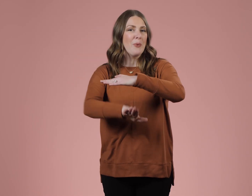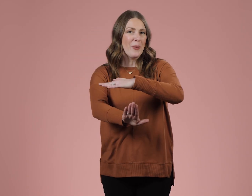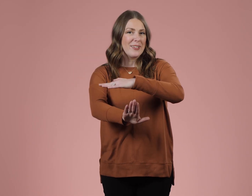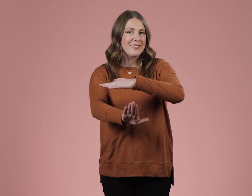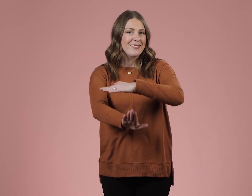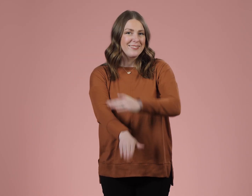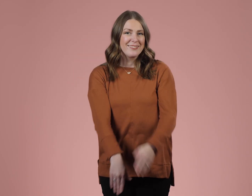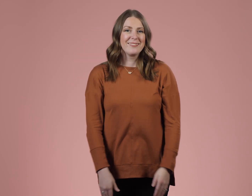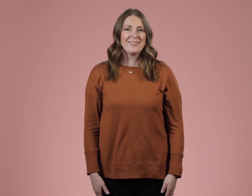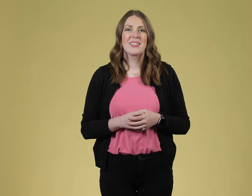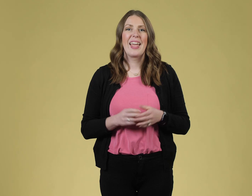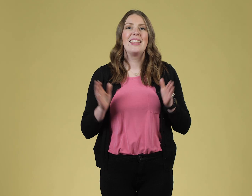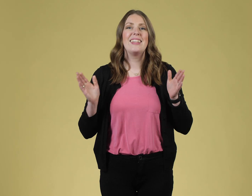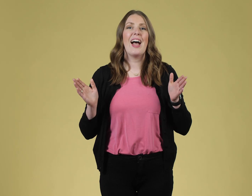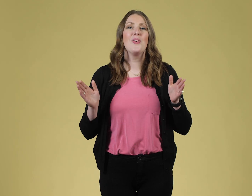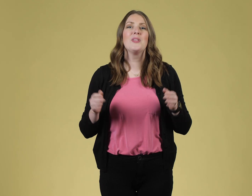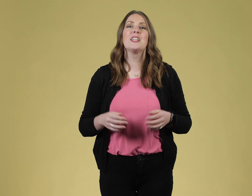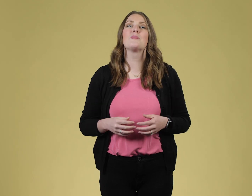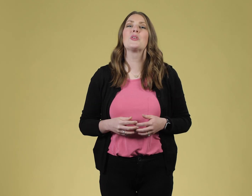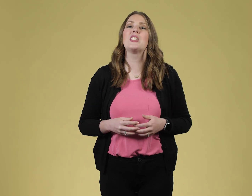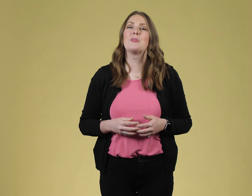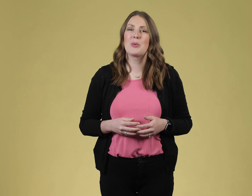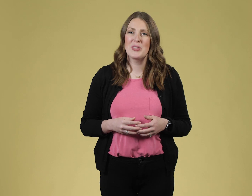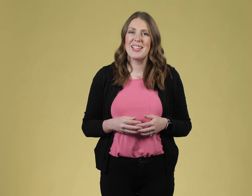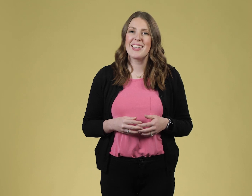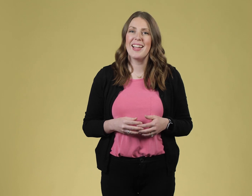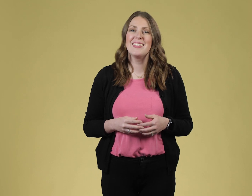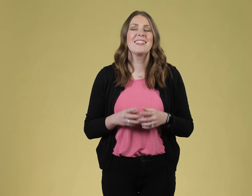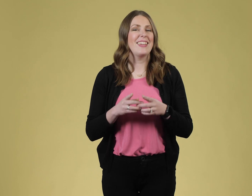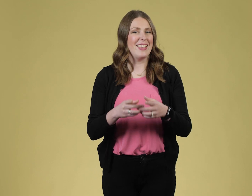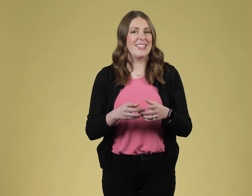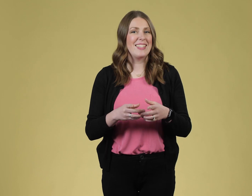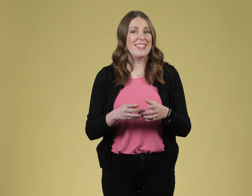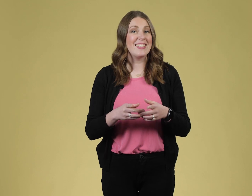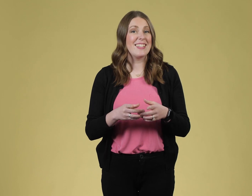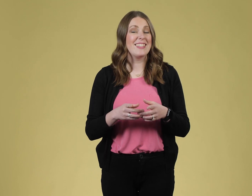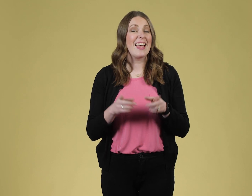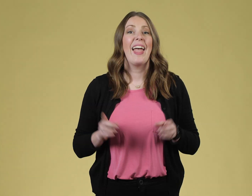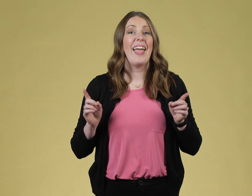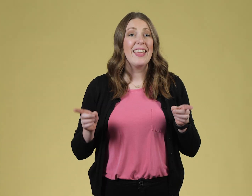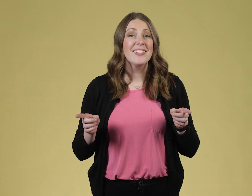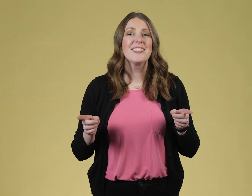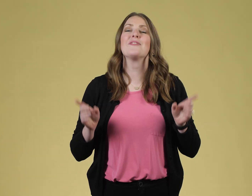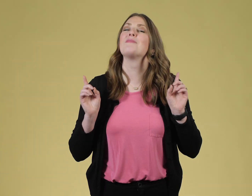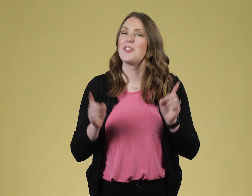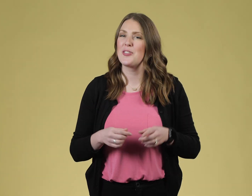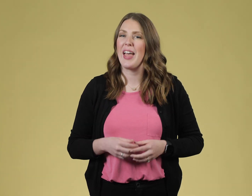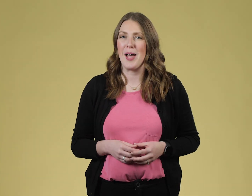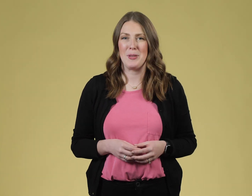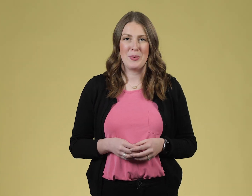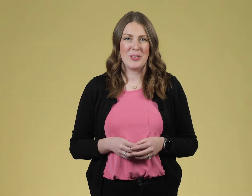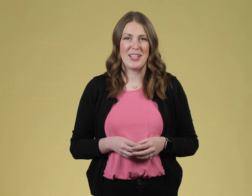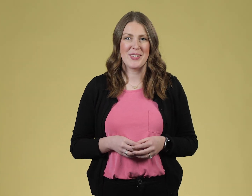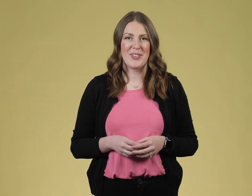'born.' Now let's put these birthday signs into sentences and learn the Happy Birthday song.